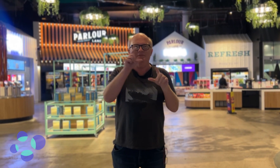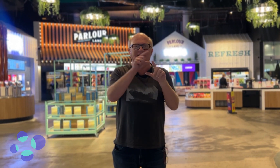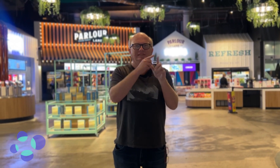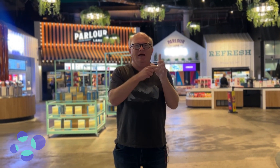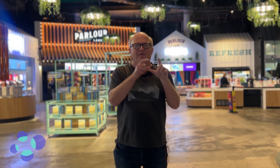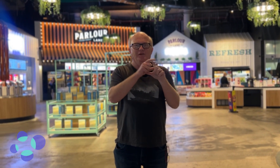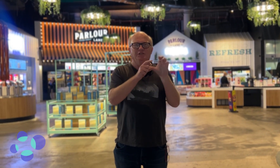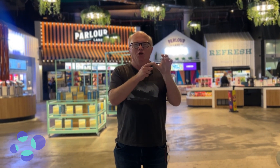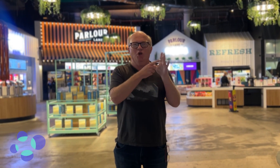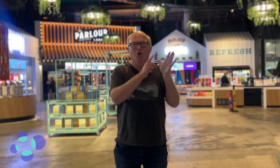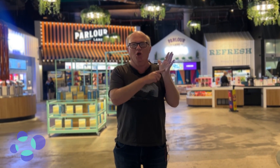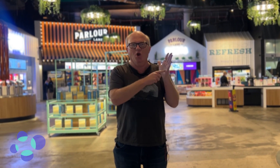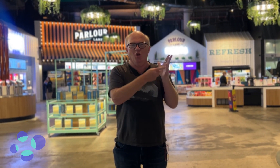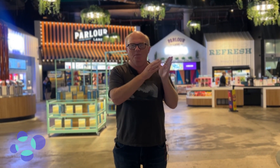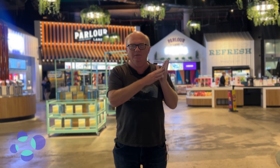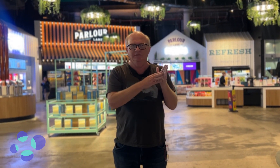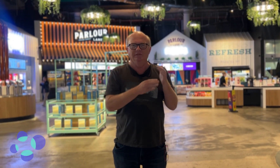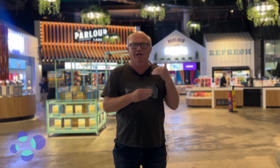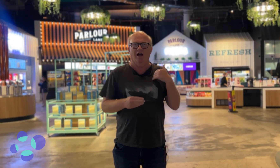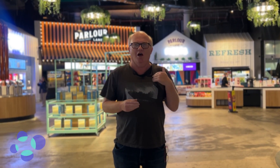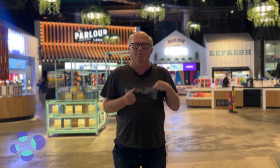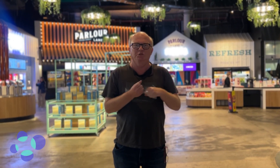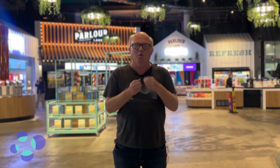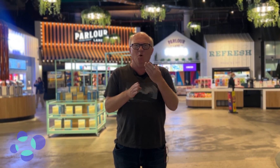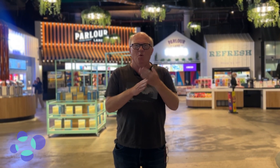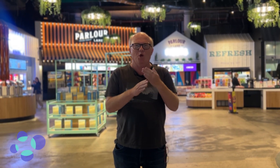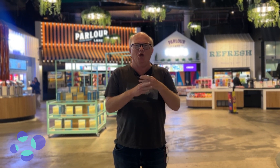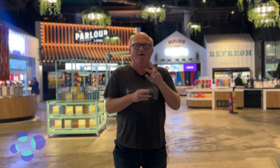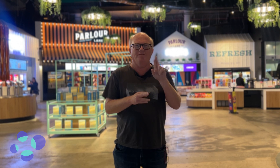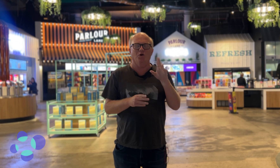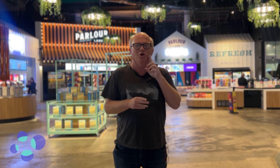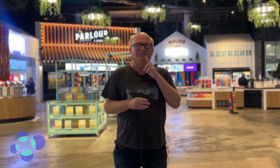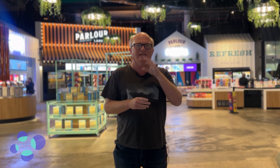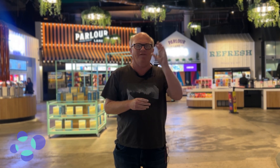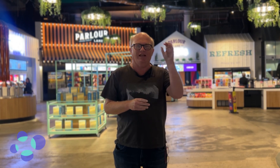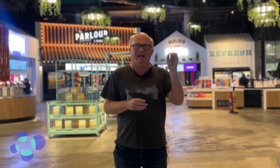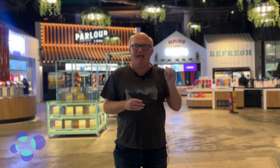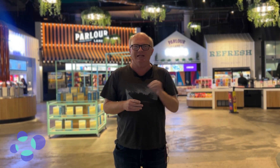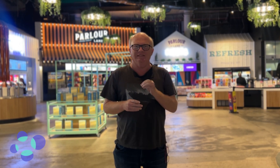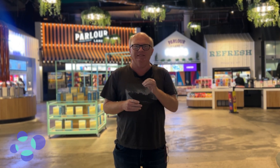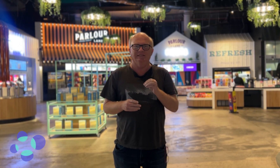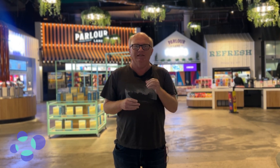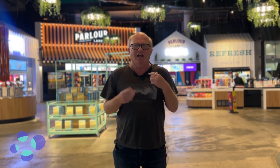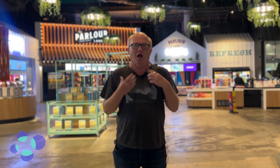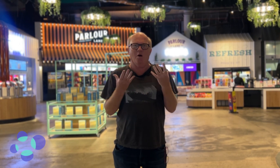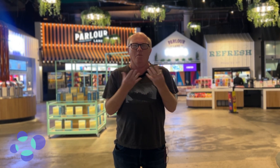My name is David Collum and I’m a support worker for Deaf Connect.